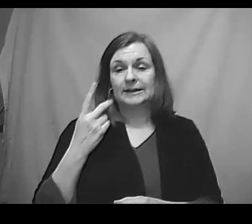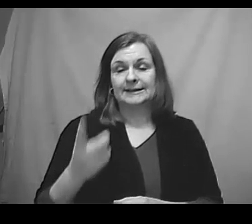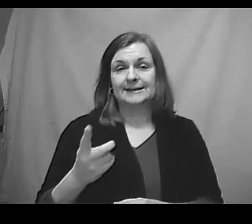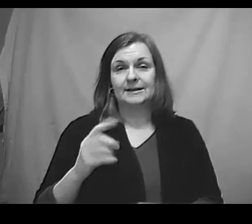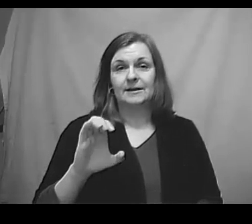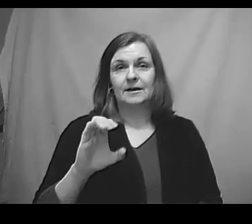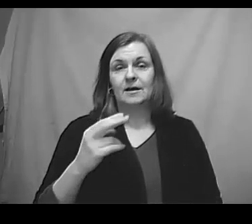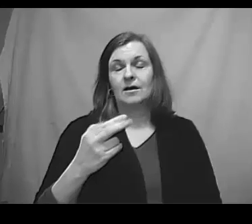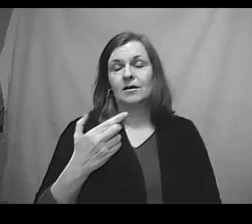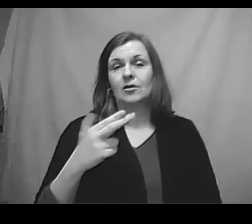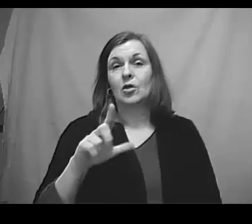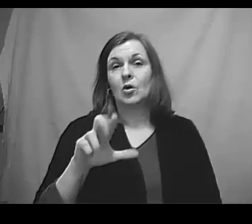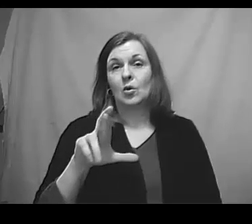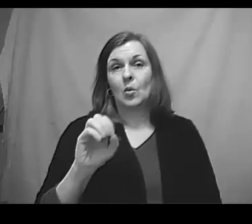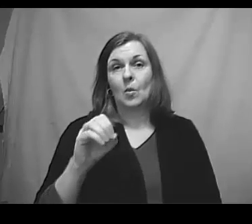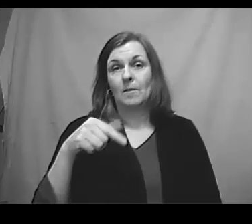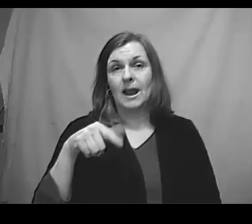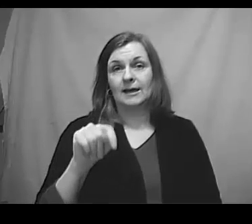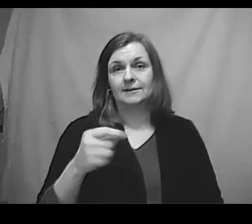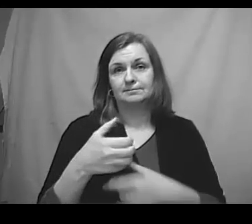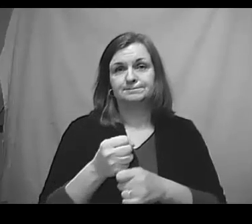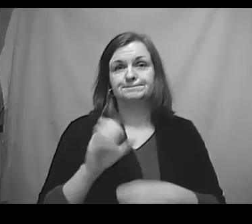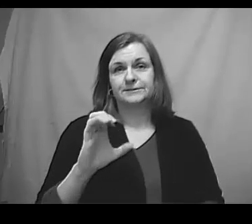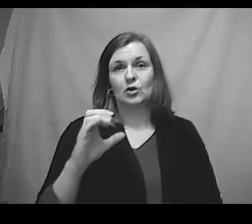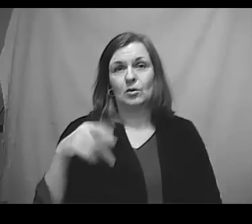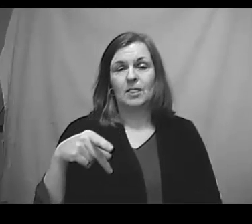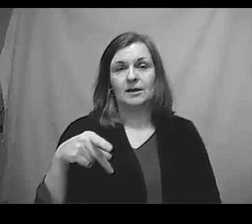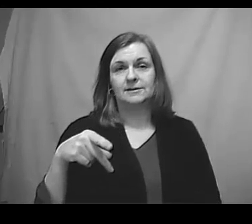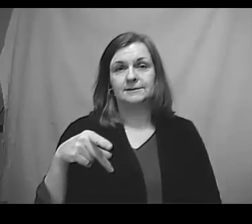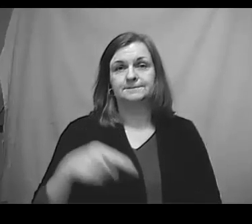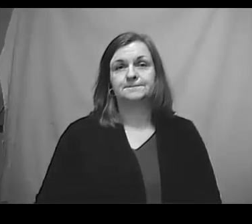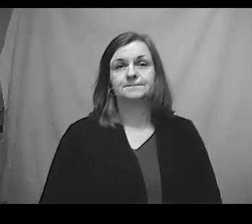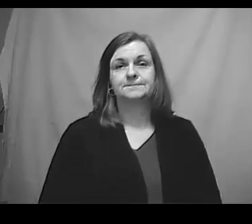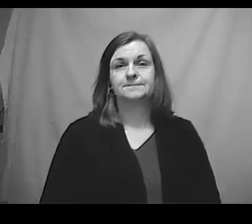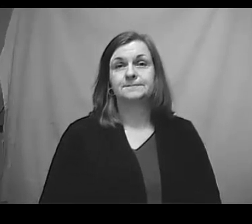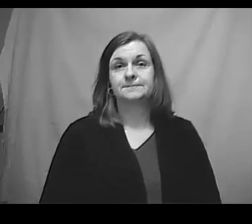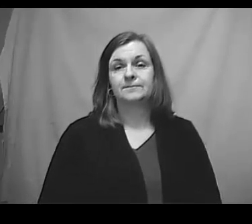we see things like chloroplast